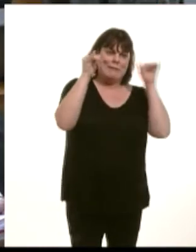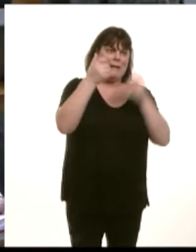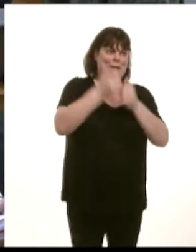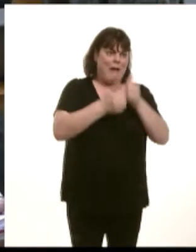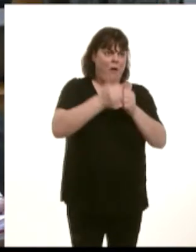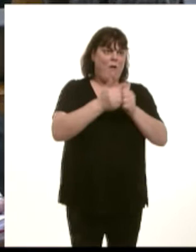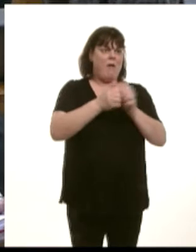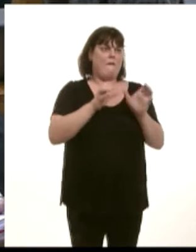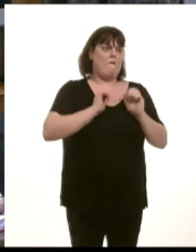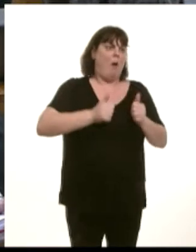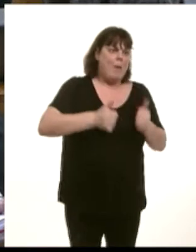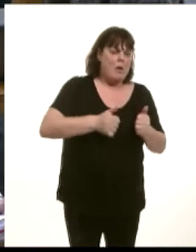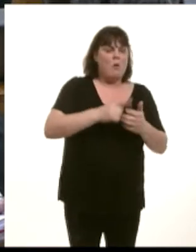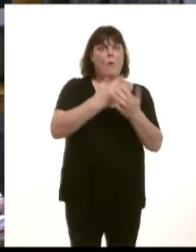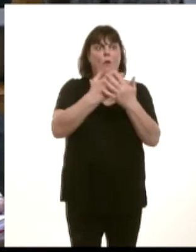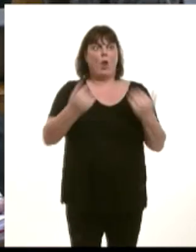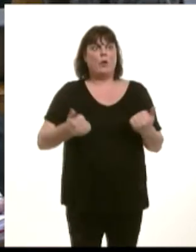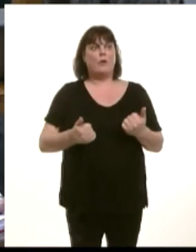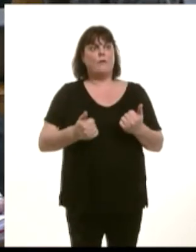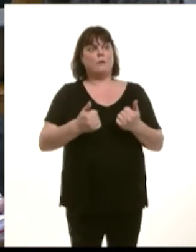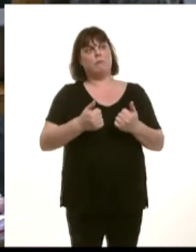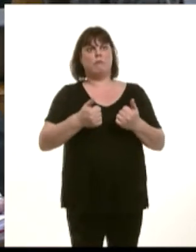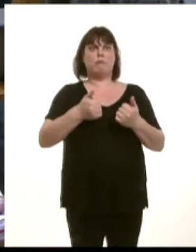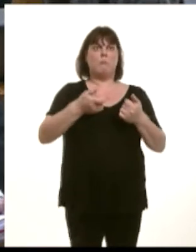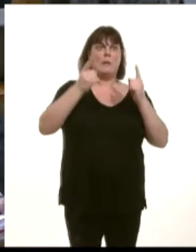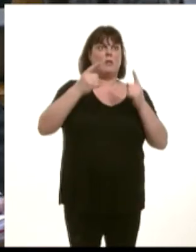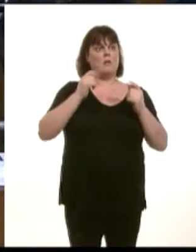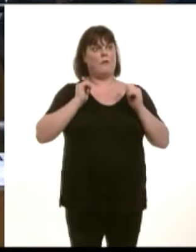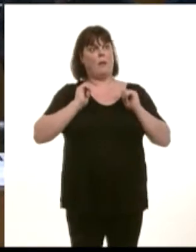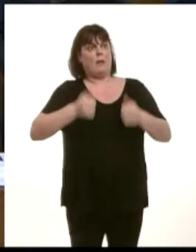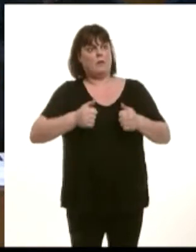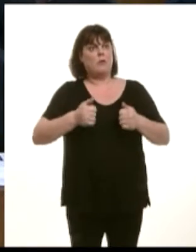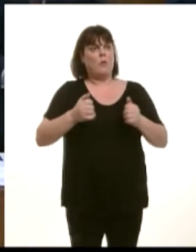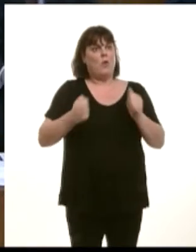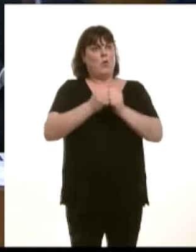record over a number of years and under several Ministers for agriculture for making the payments within the window.